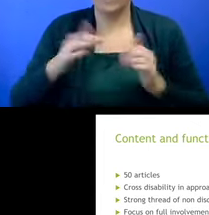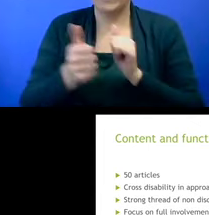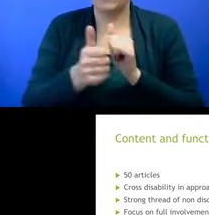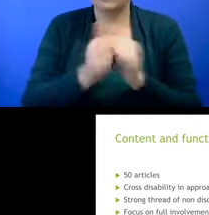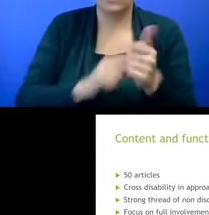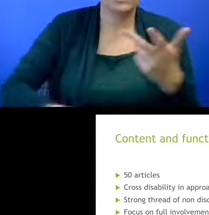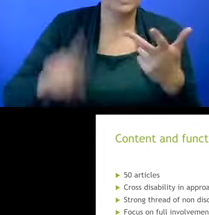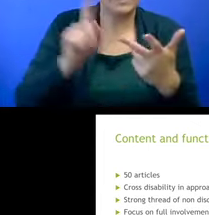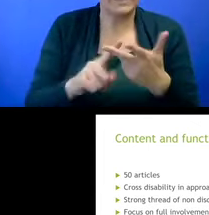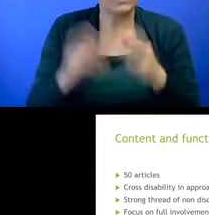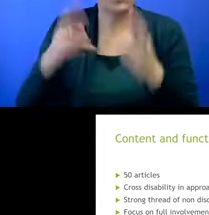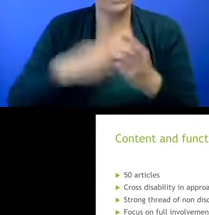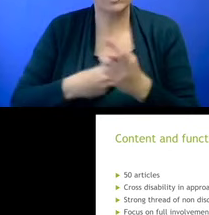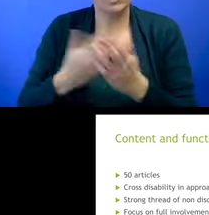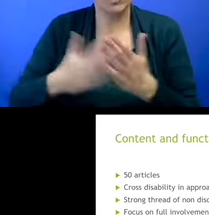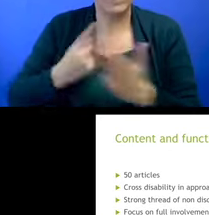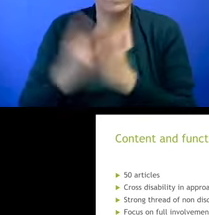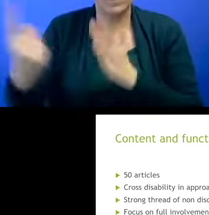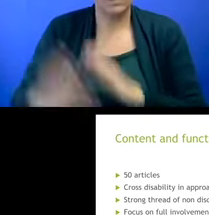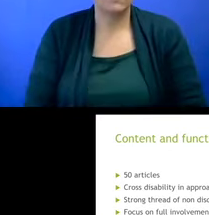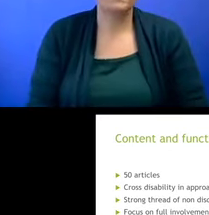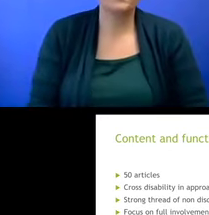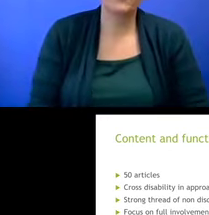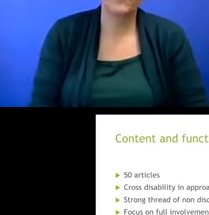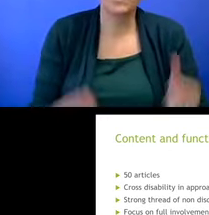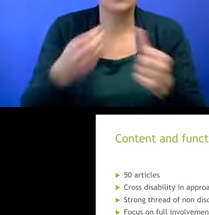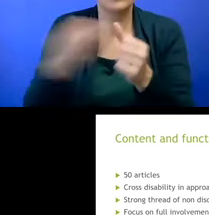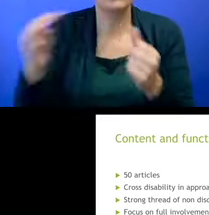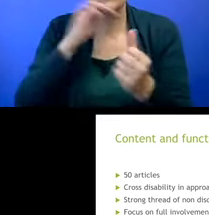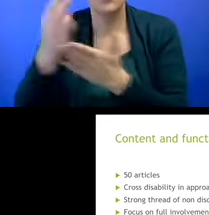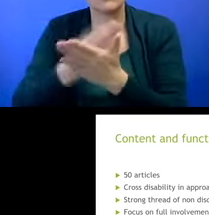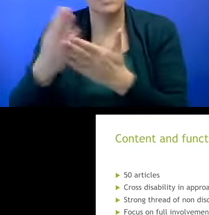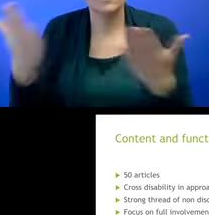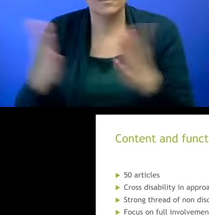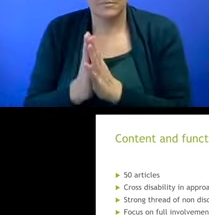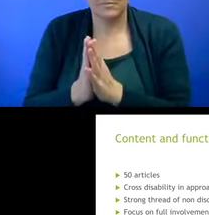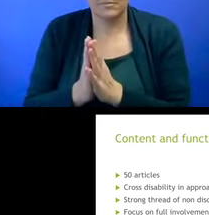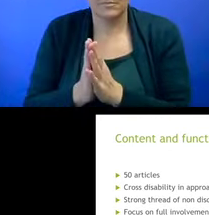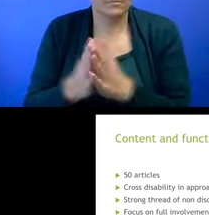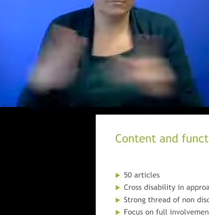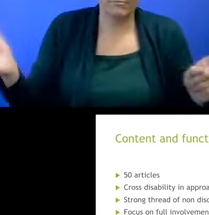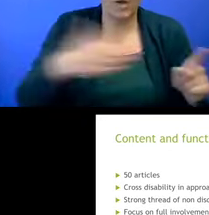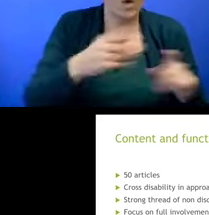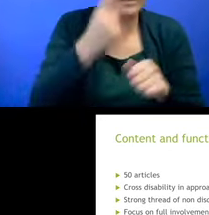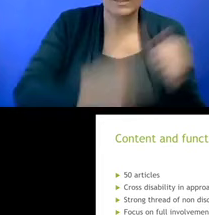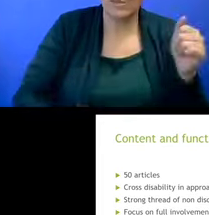I’ll come back to these in a moment. Another key feature of the Convention is that it is cross-disability in approach.